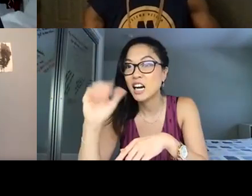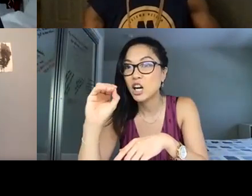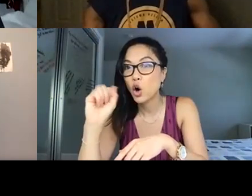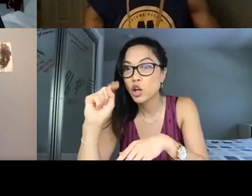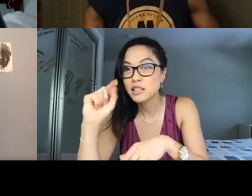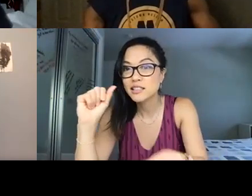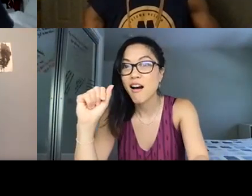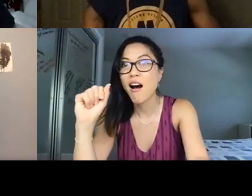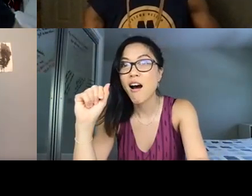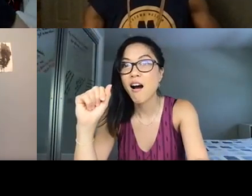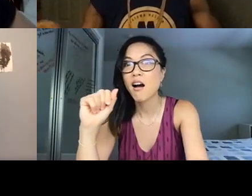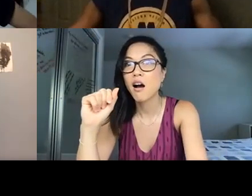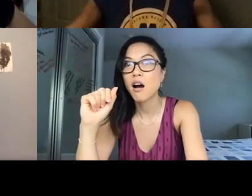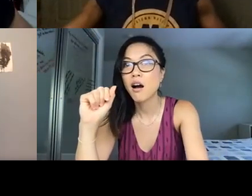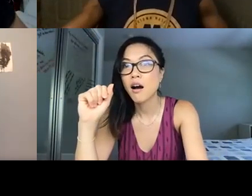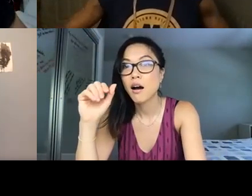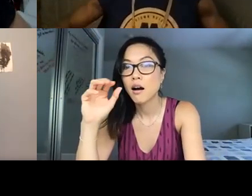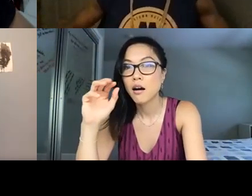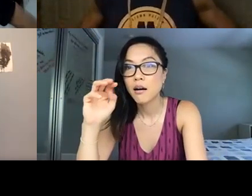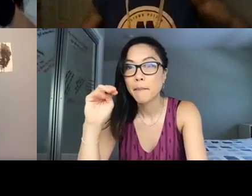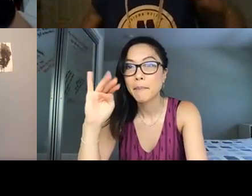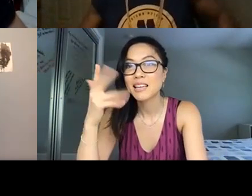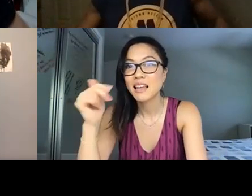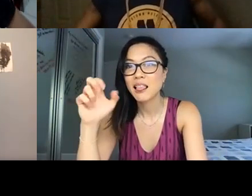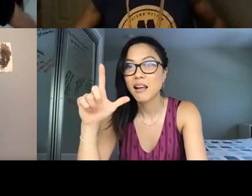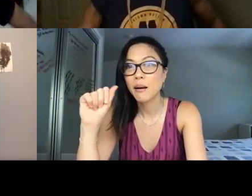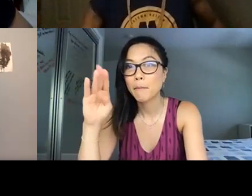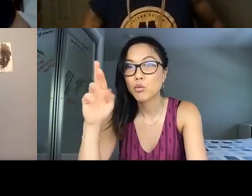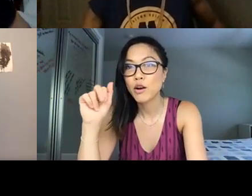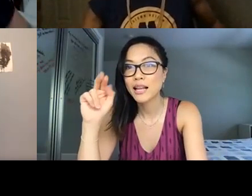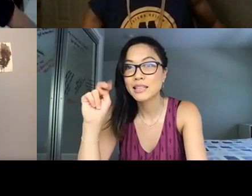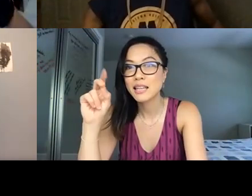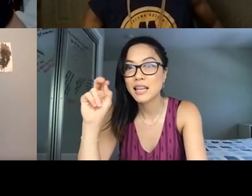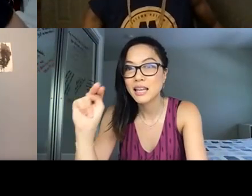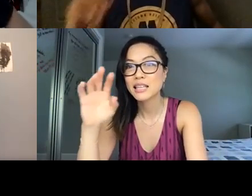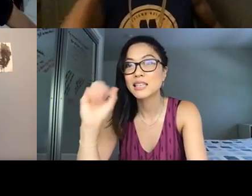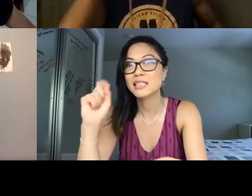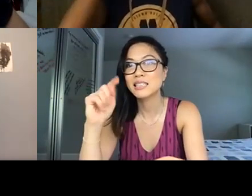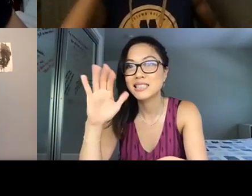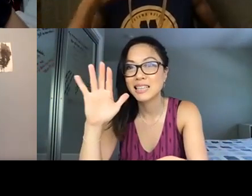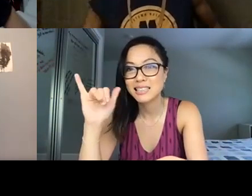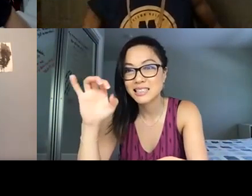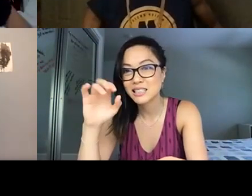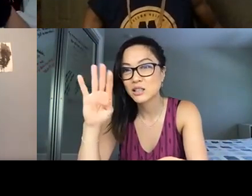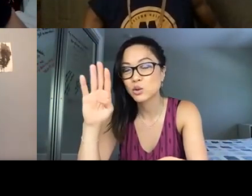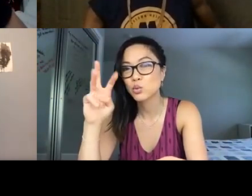Stephanie, Russ, Catherine, McKayla, Derrick Washington, Roger Kelly. Stacey Webster, Jane Gabriel, thank you for tuning in.